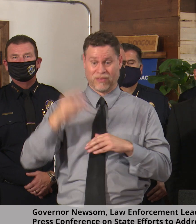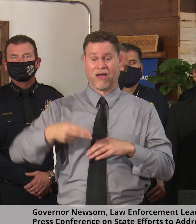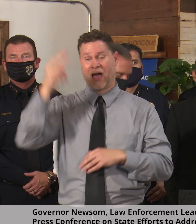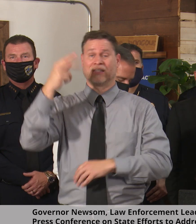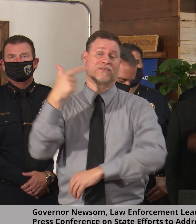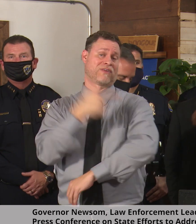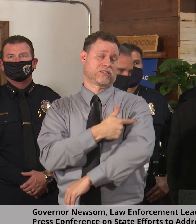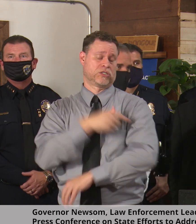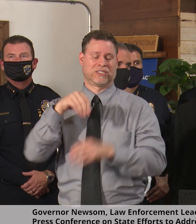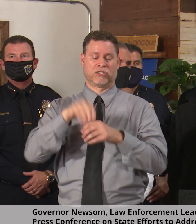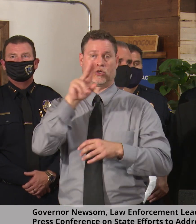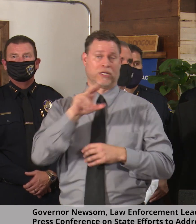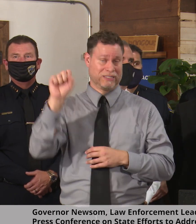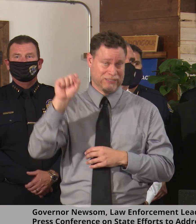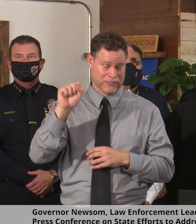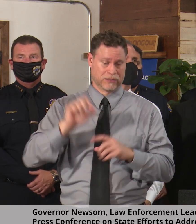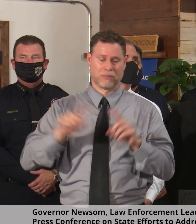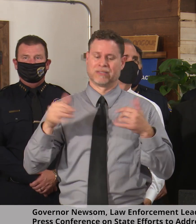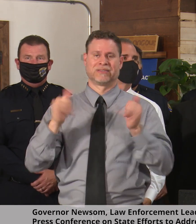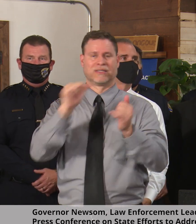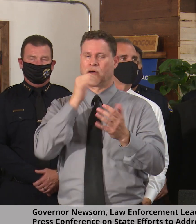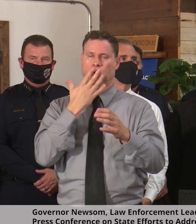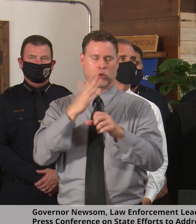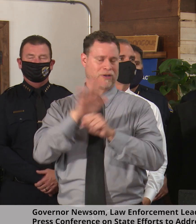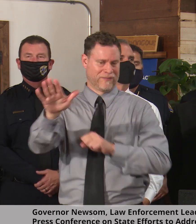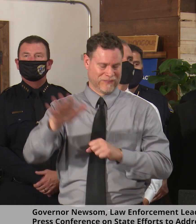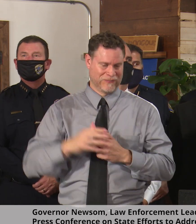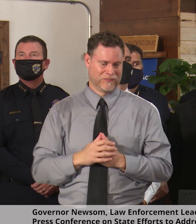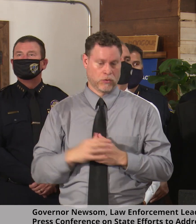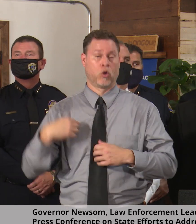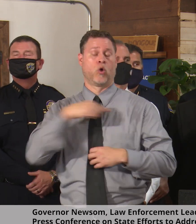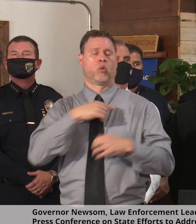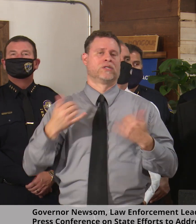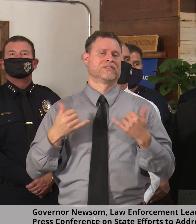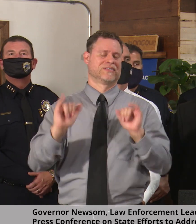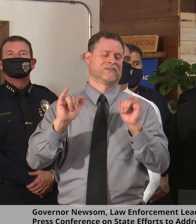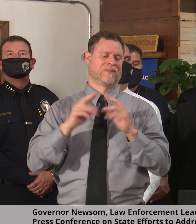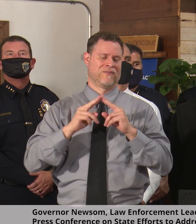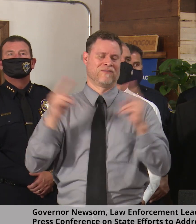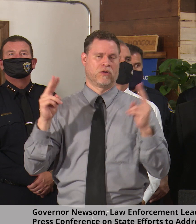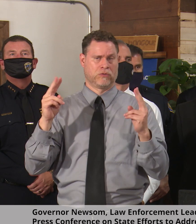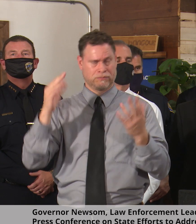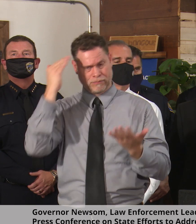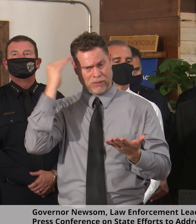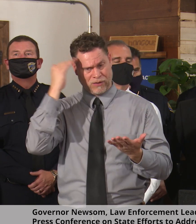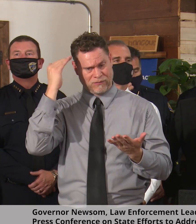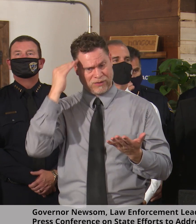rates in the United States but still not good enough. We're very mindful of the delta variant